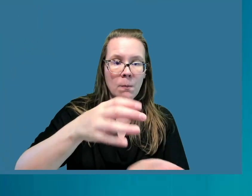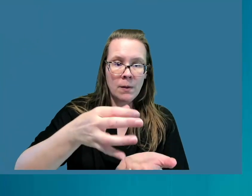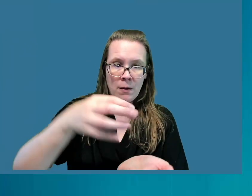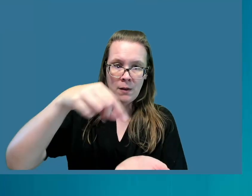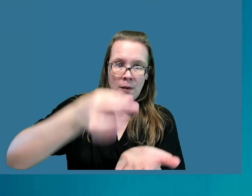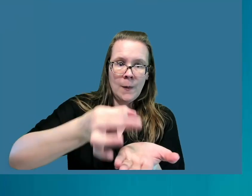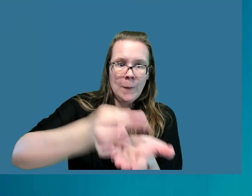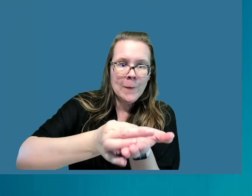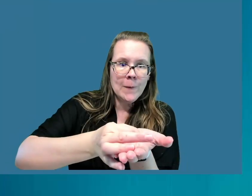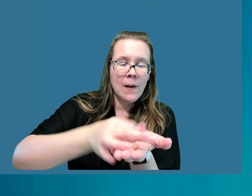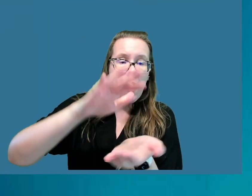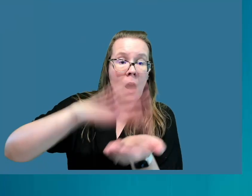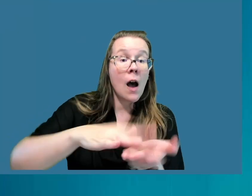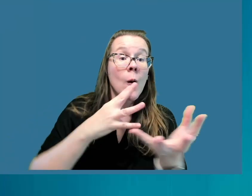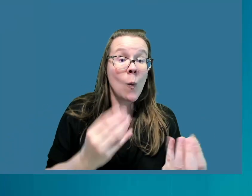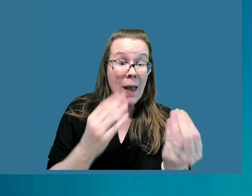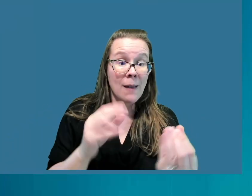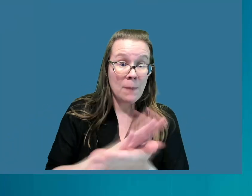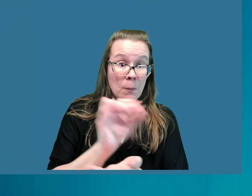takeout containers that sometimes you get from, like Thai food--put